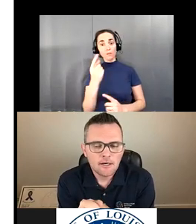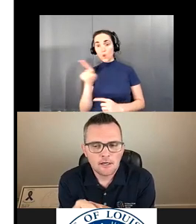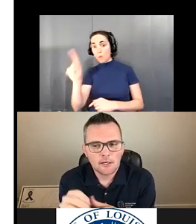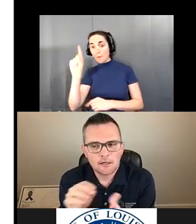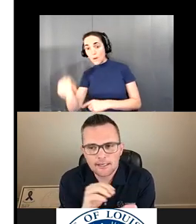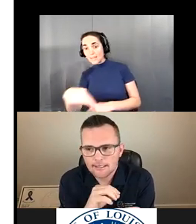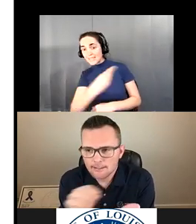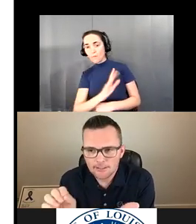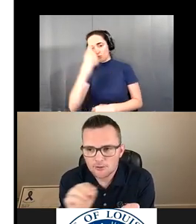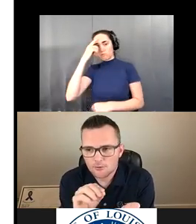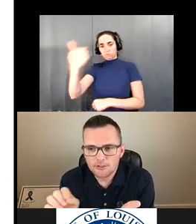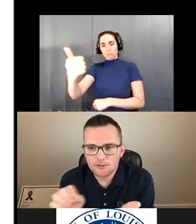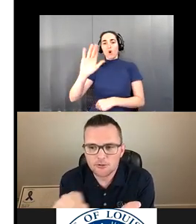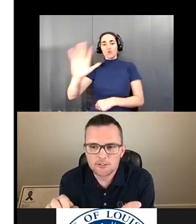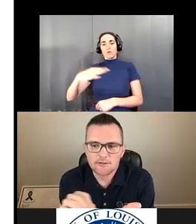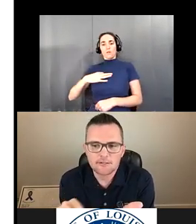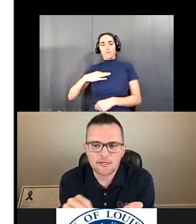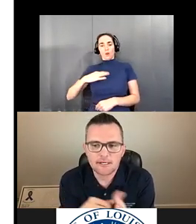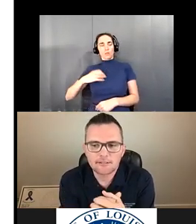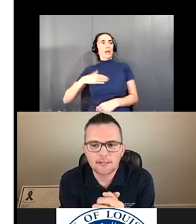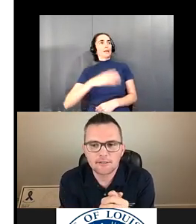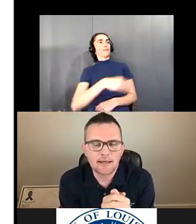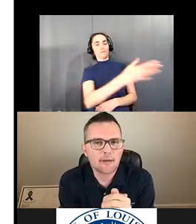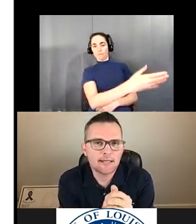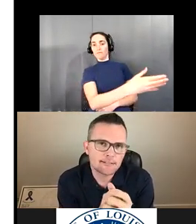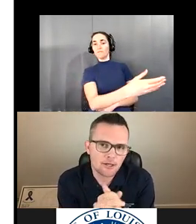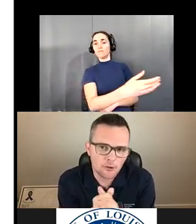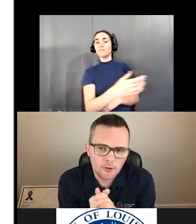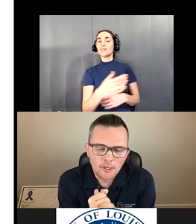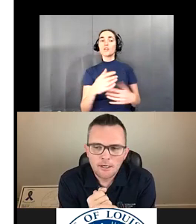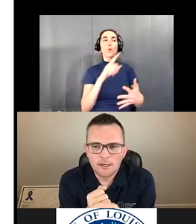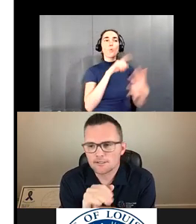15:43:02 And it just really just puts out these things that they may need to know some